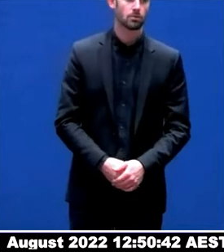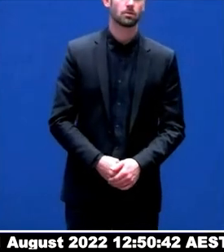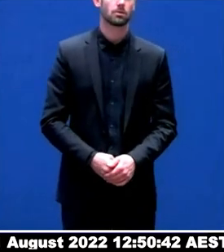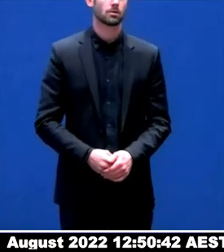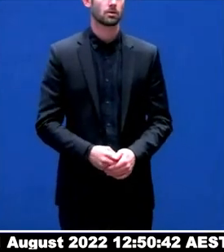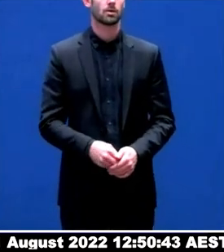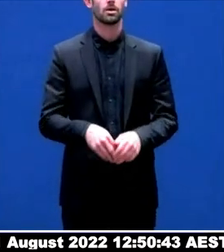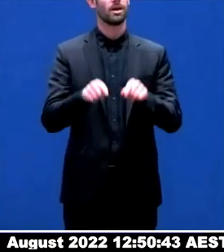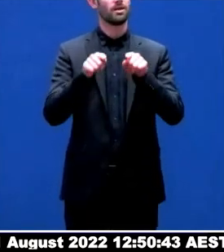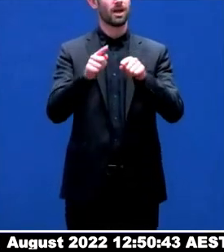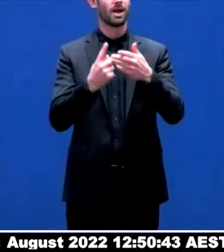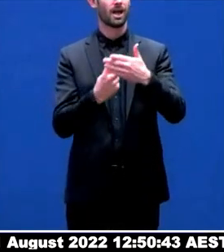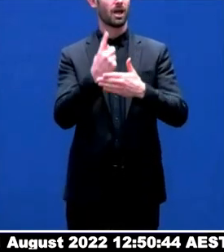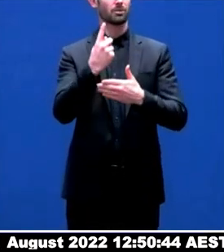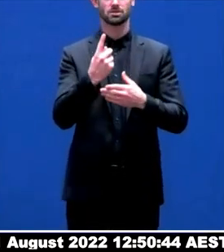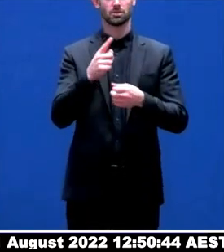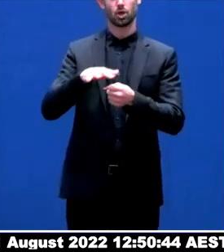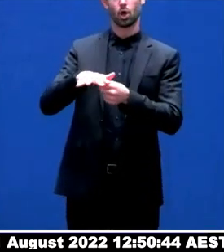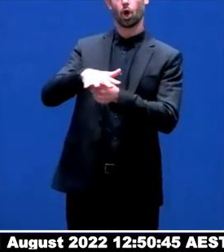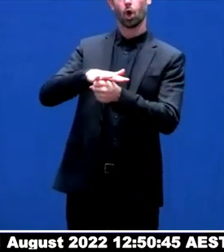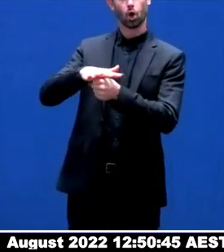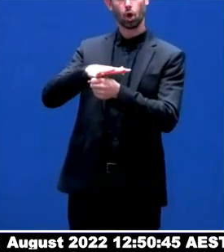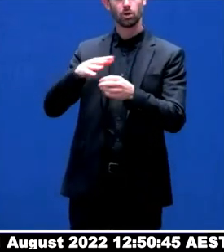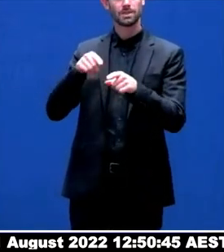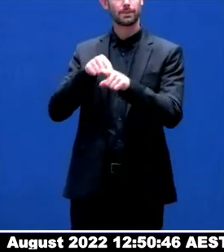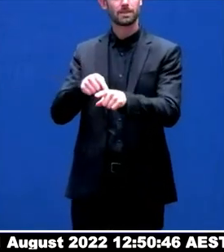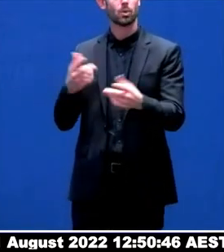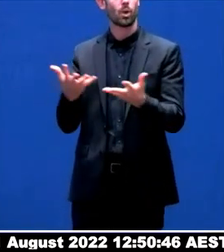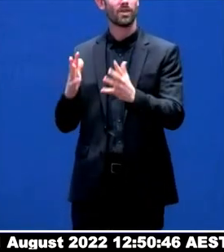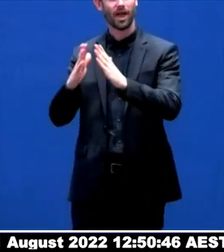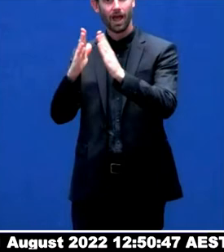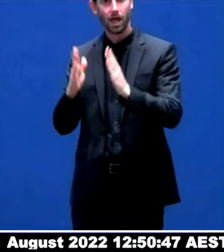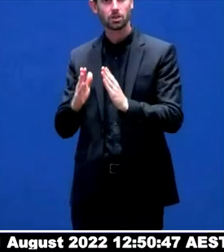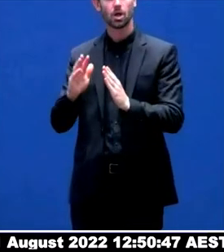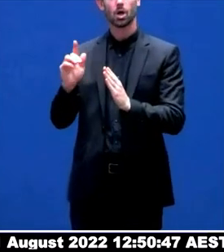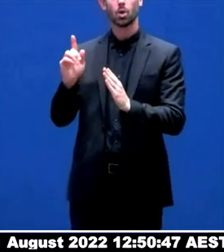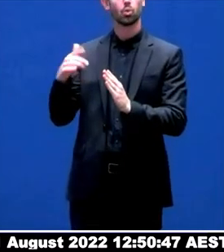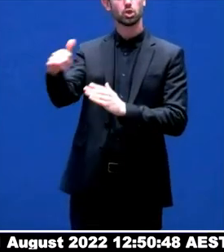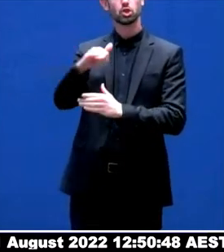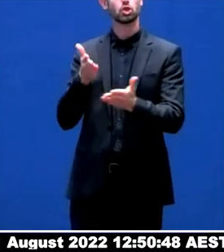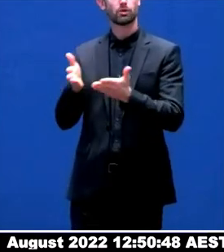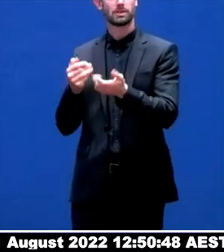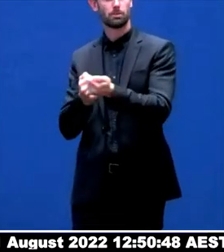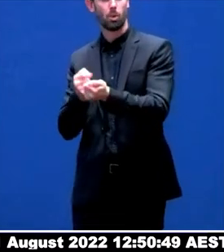Operations and the local NDIS relevant officers but I will need to take that on notice because it is a matter for our Operations arm.